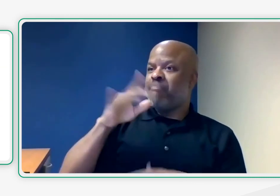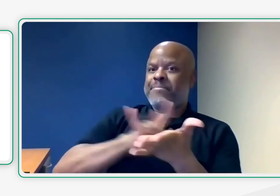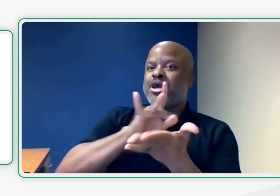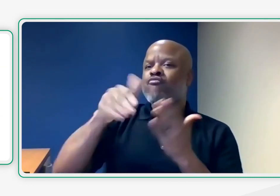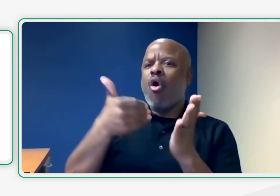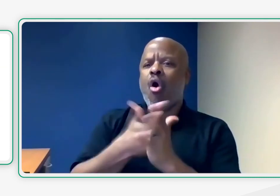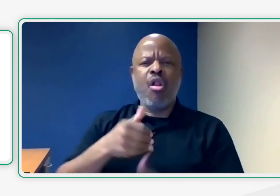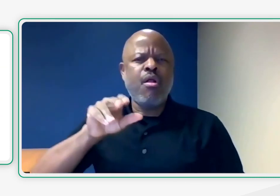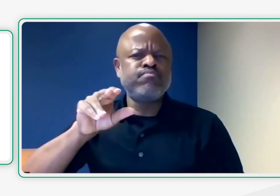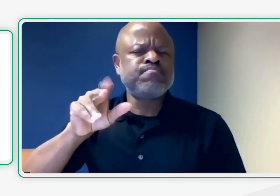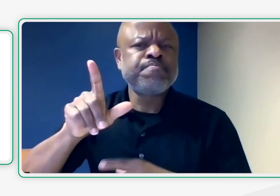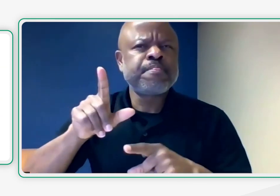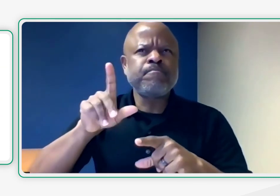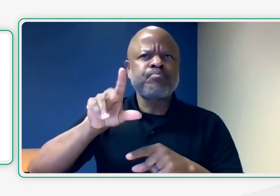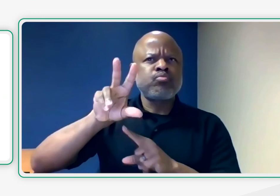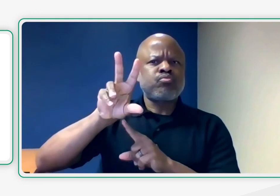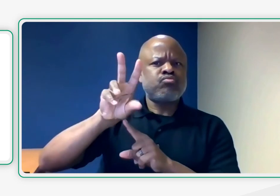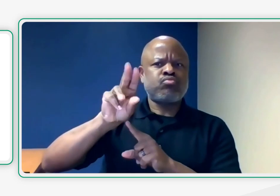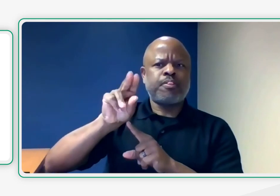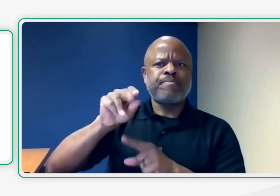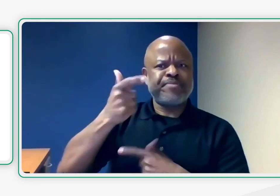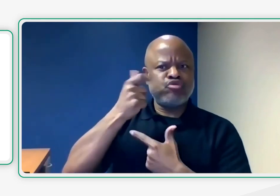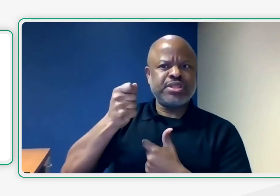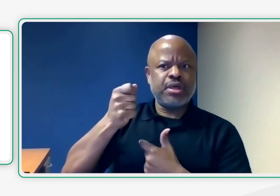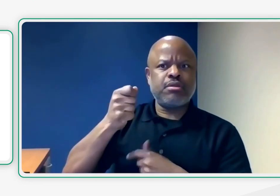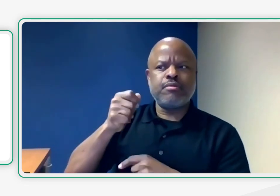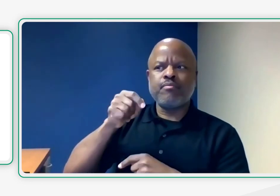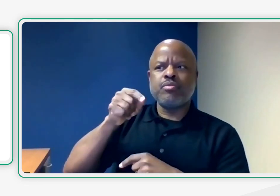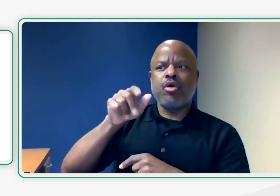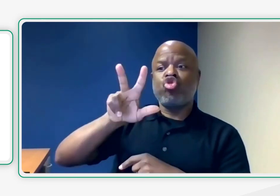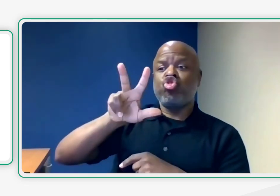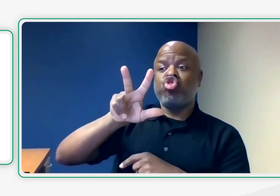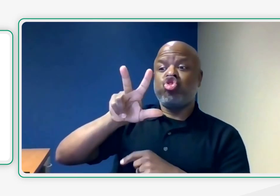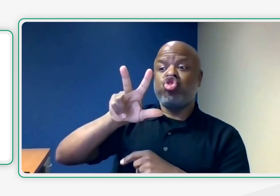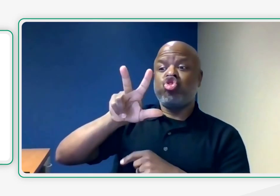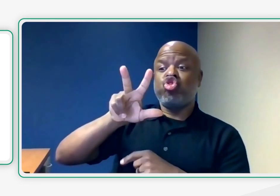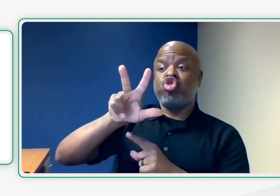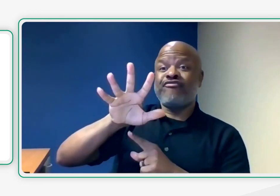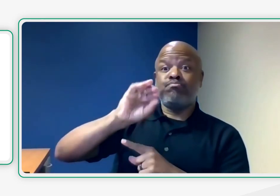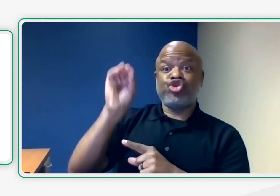cause my credit score to go down? So the answer is no. It's actually